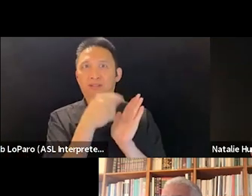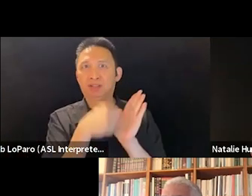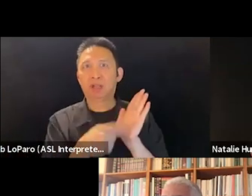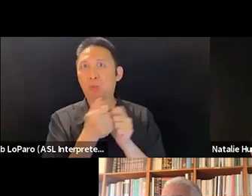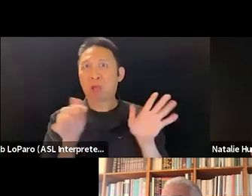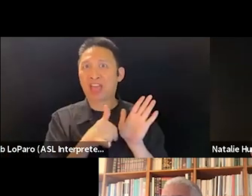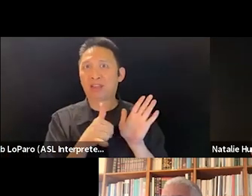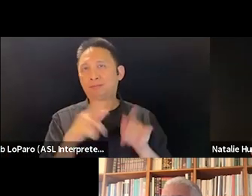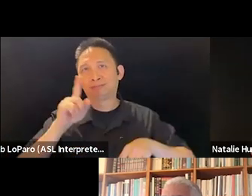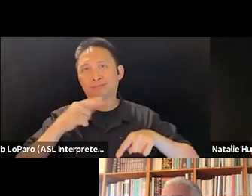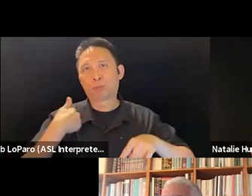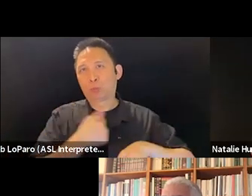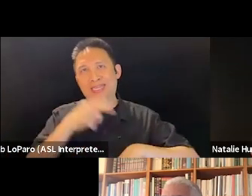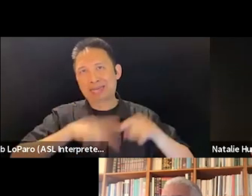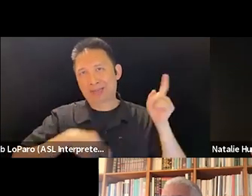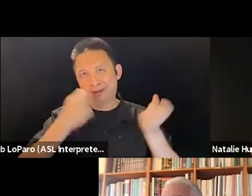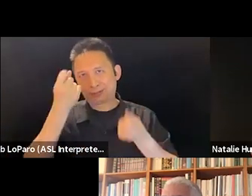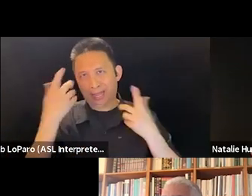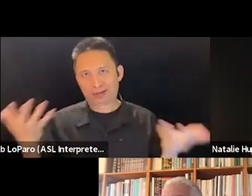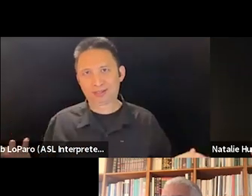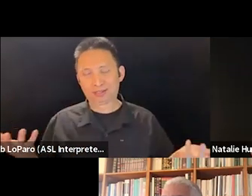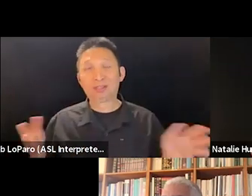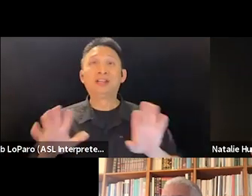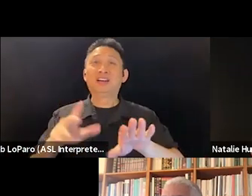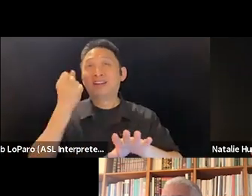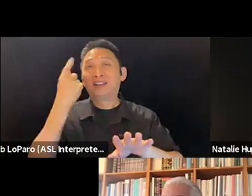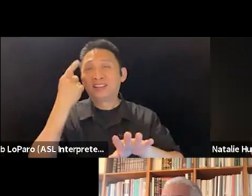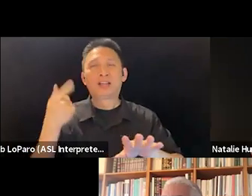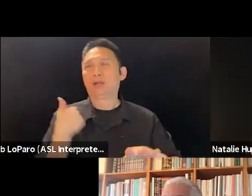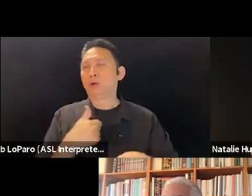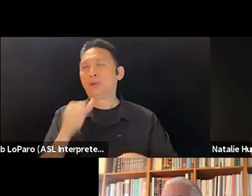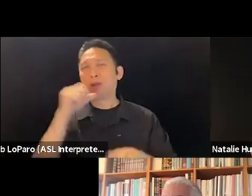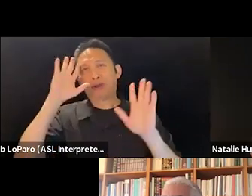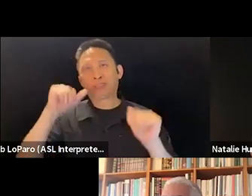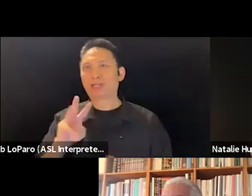And don't mistake, we are not expecting a Wikipedia proposal.